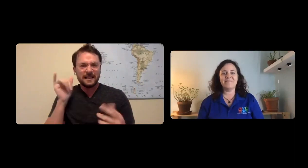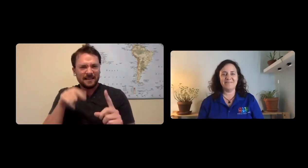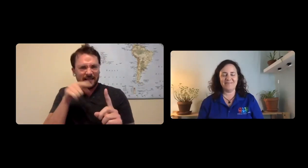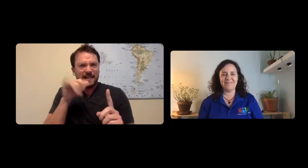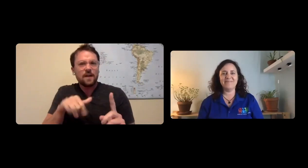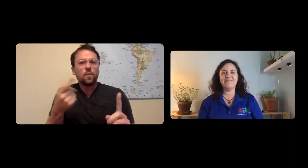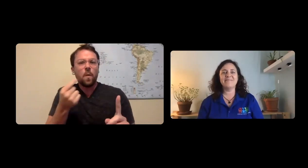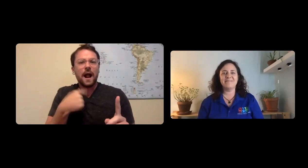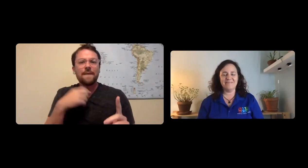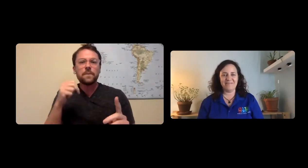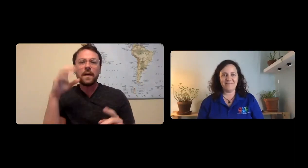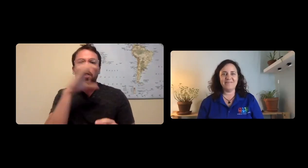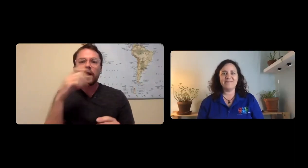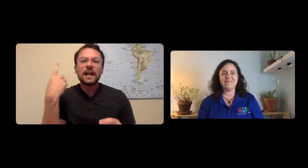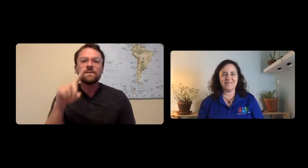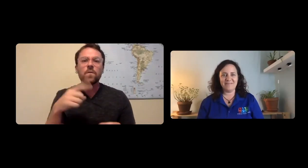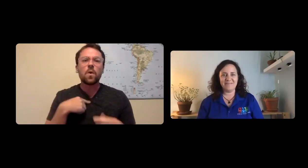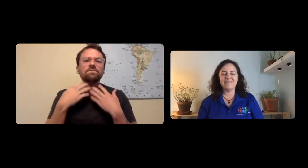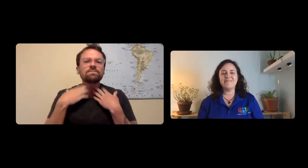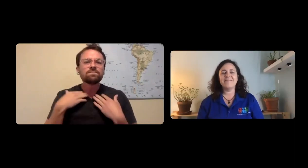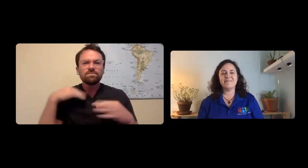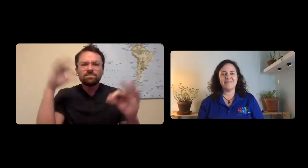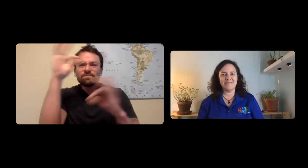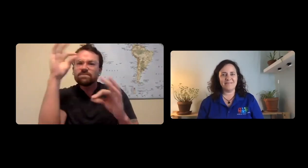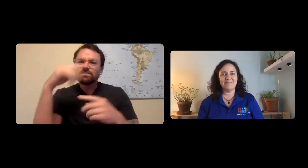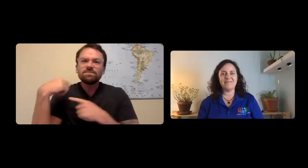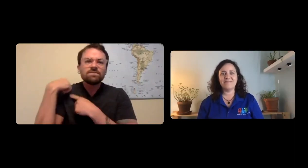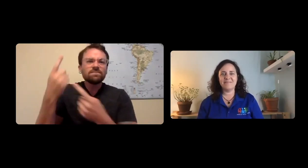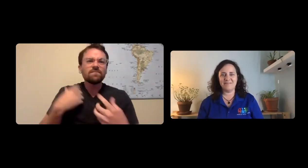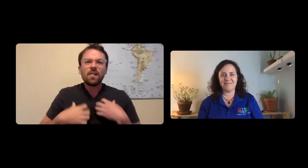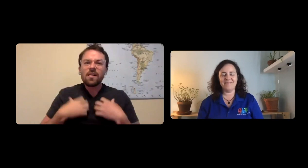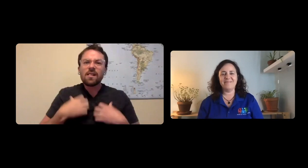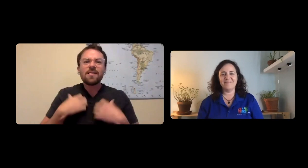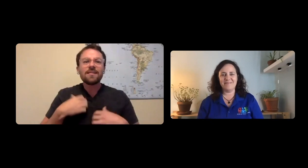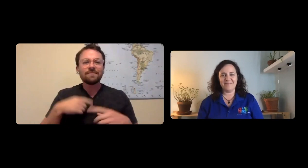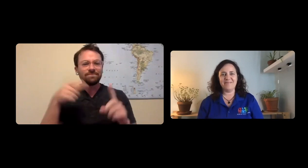That was the point in my journey that I started to understand who I was.